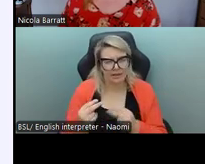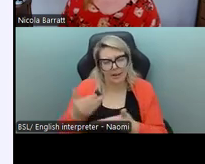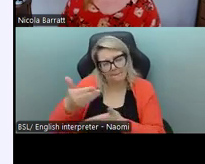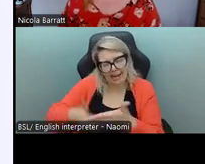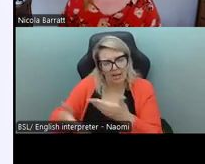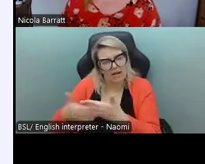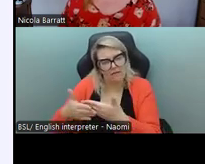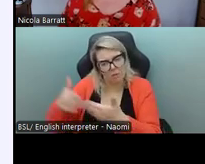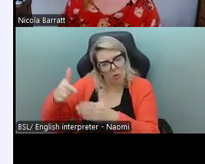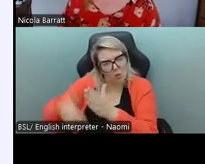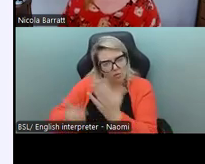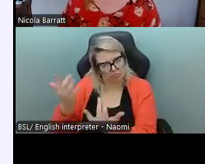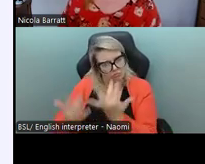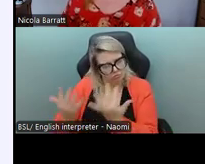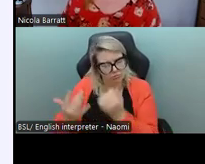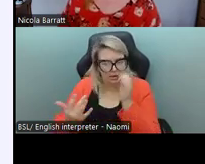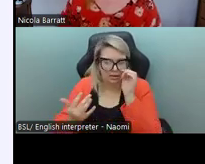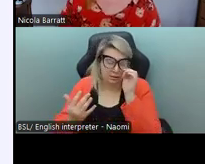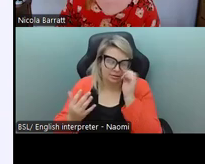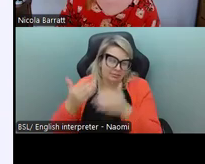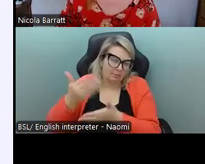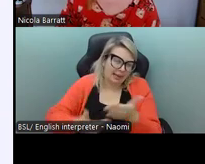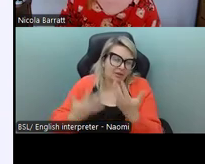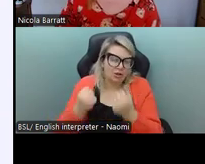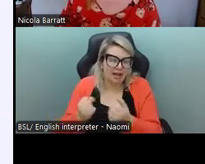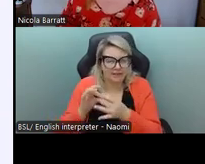You can find things like engagement by posts